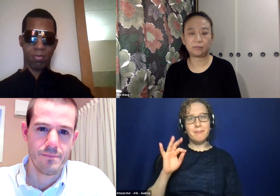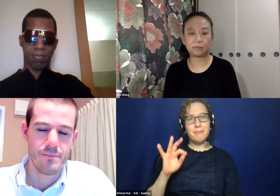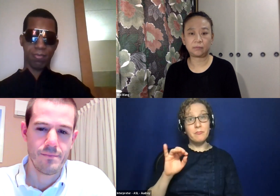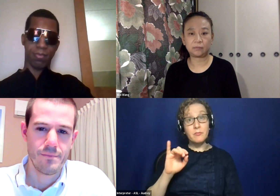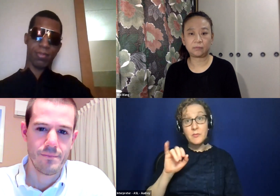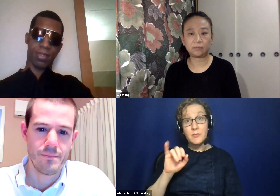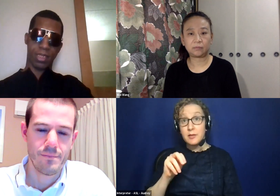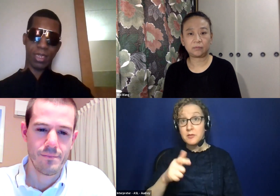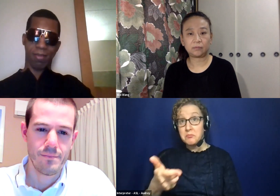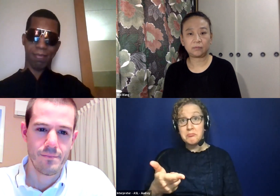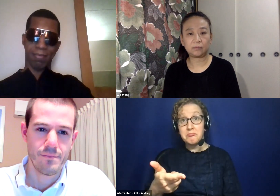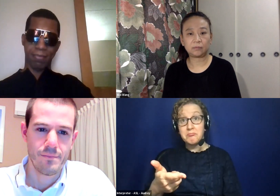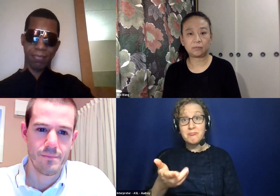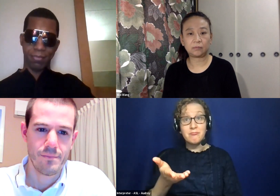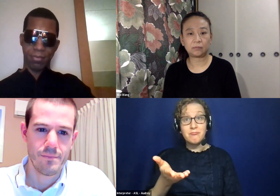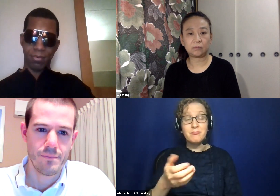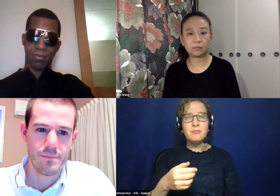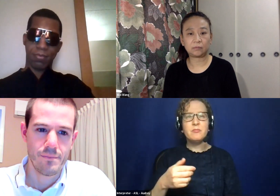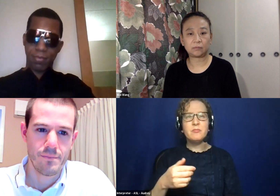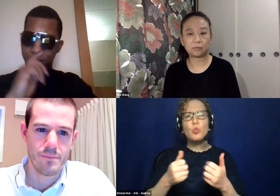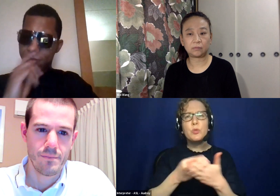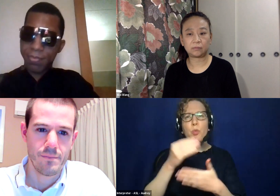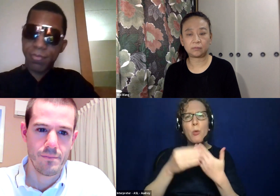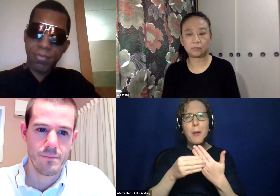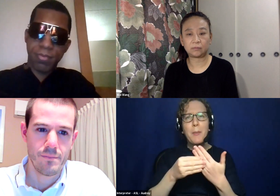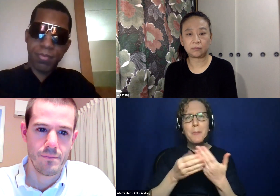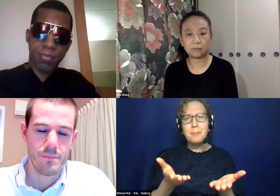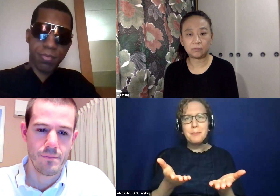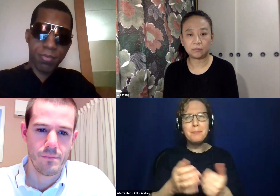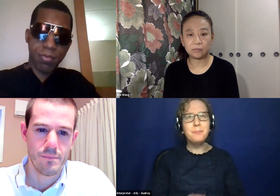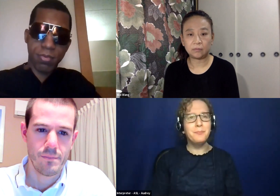moving on to Justice, what program did you choose?